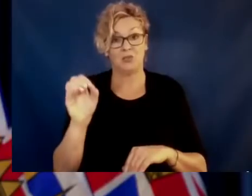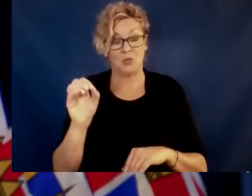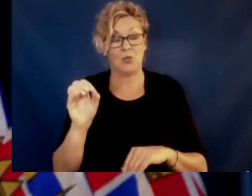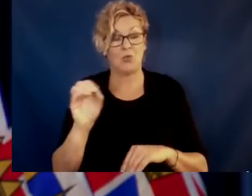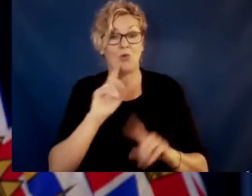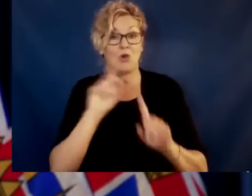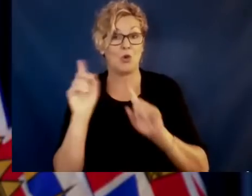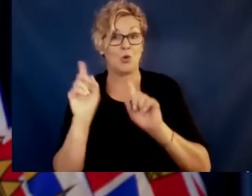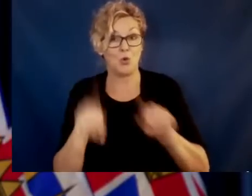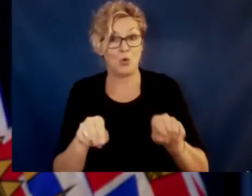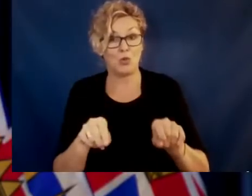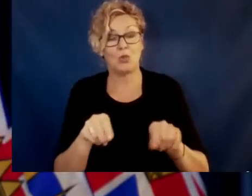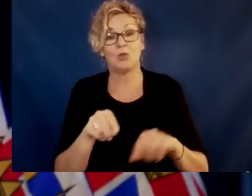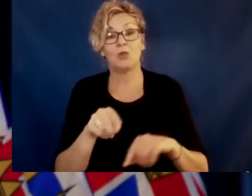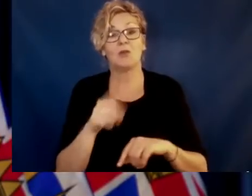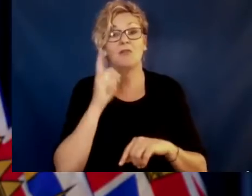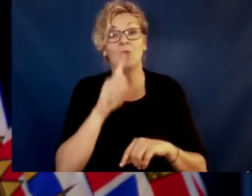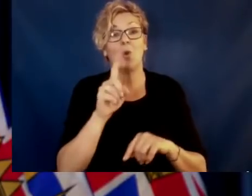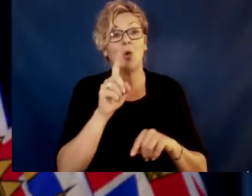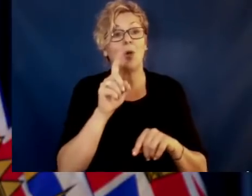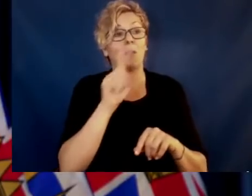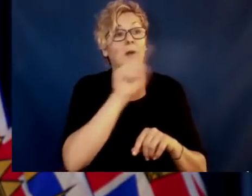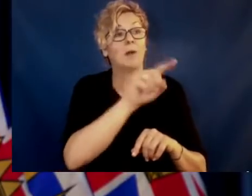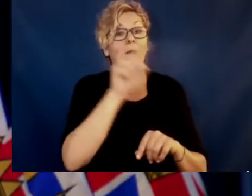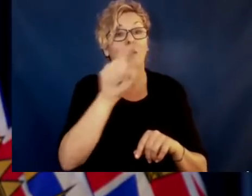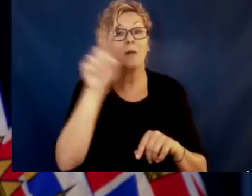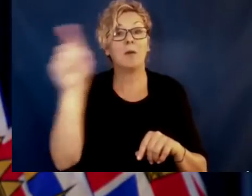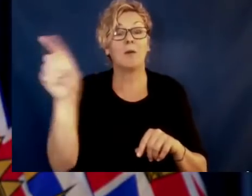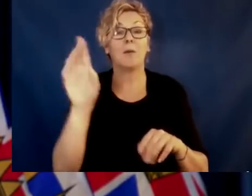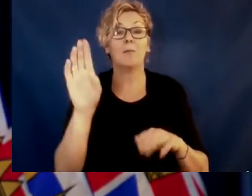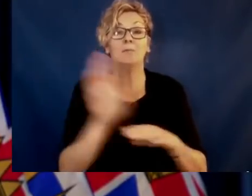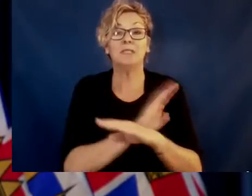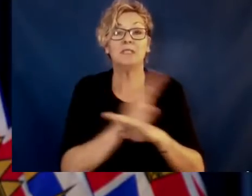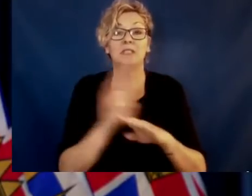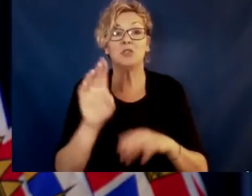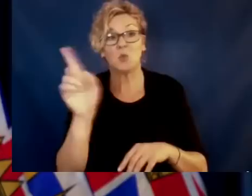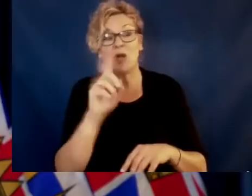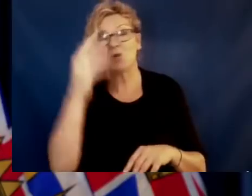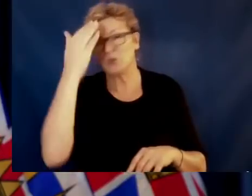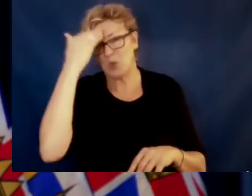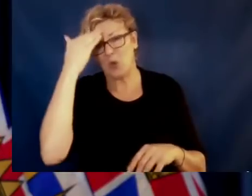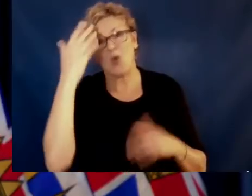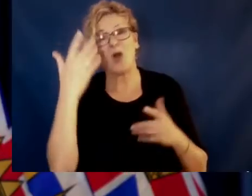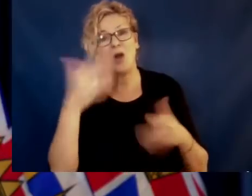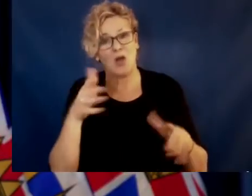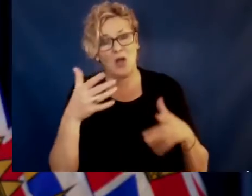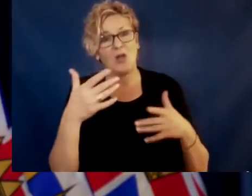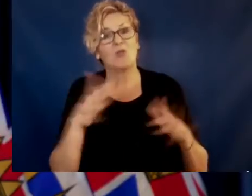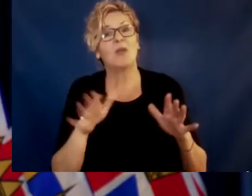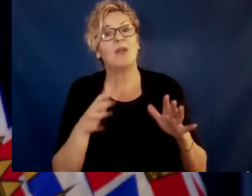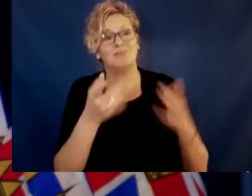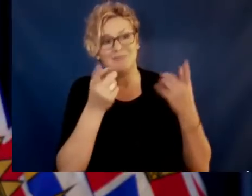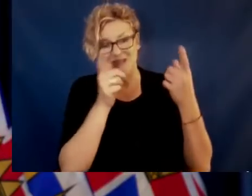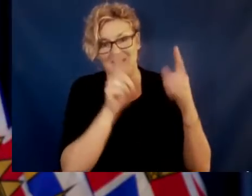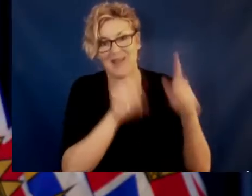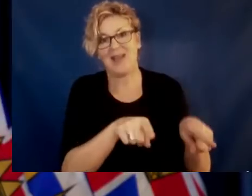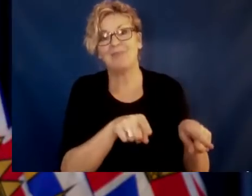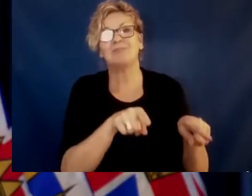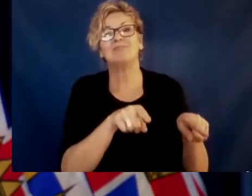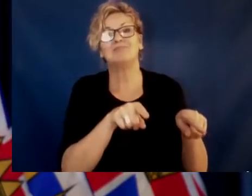those things are happening, where we know transmission has been happening. So we've put in very few orders. Some around times for restaurants.